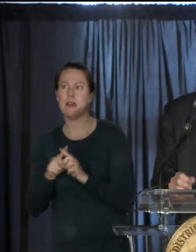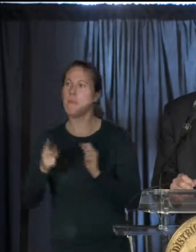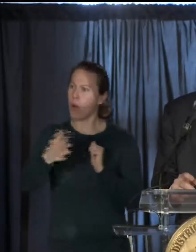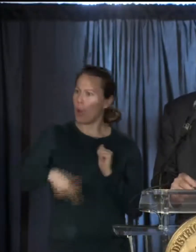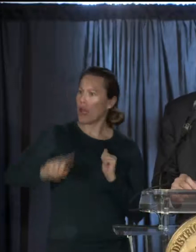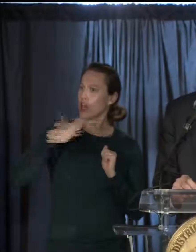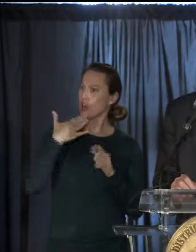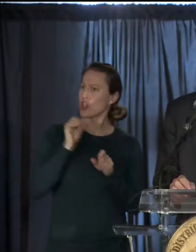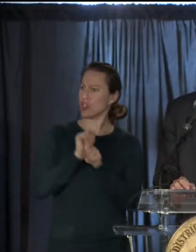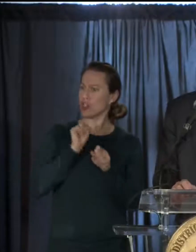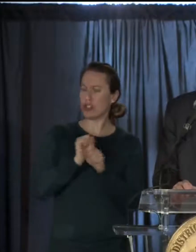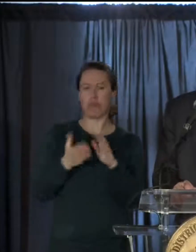I AND JACK EVANS --